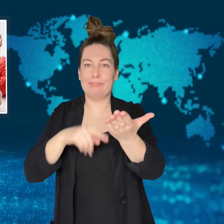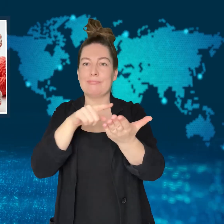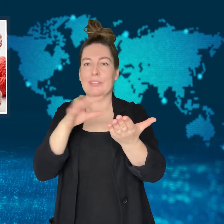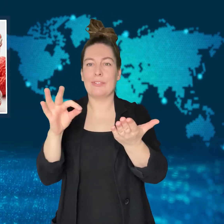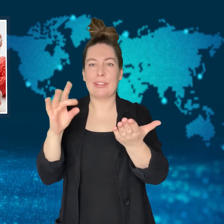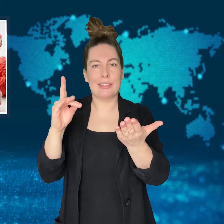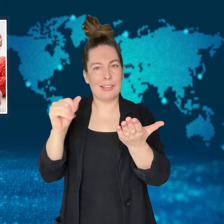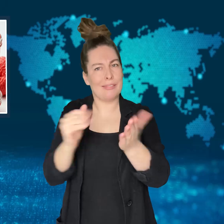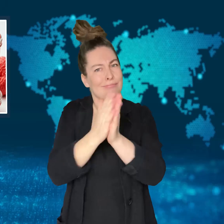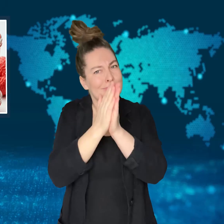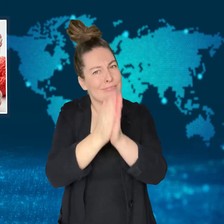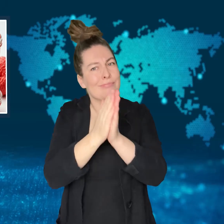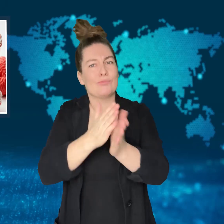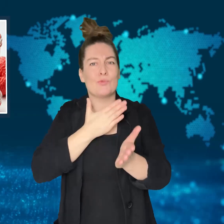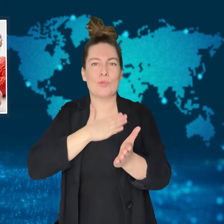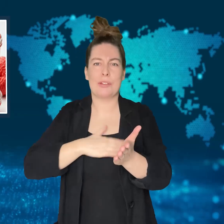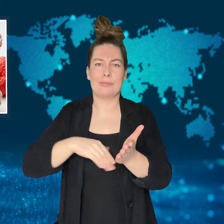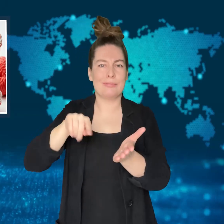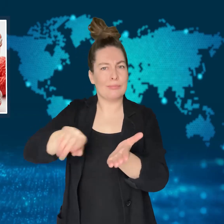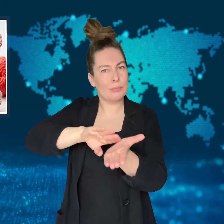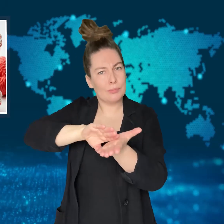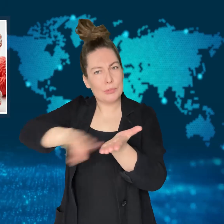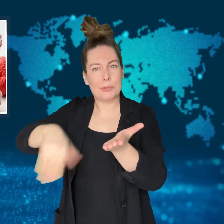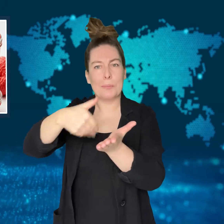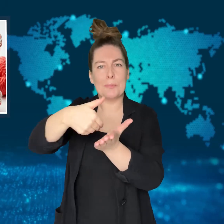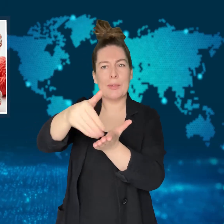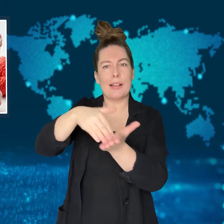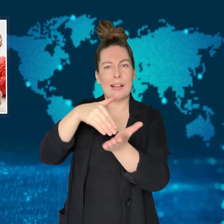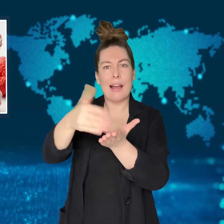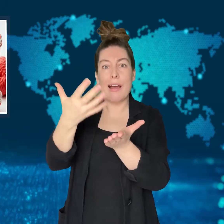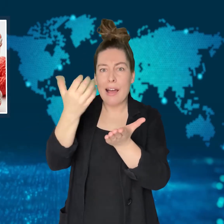Later, FDA officials processed a petition